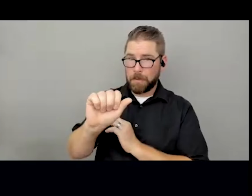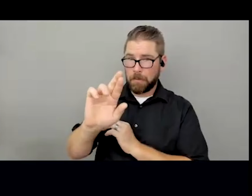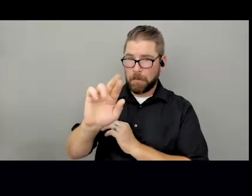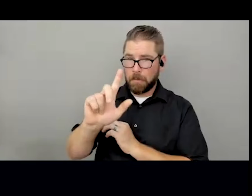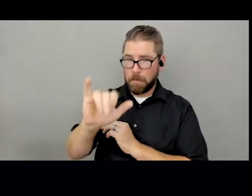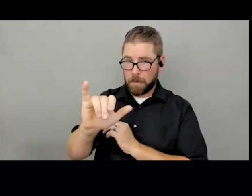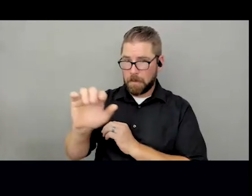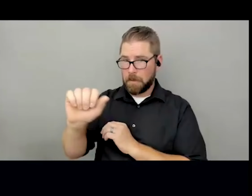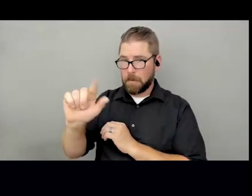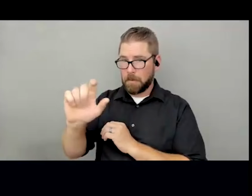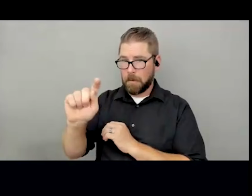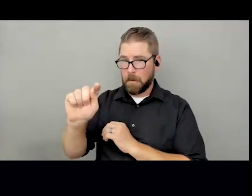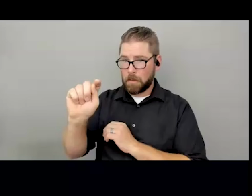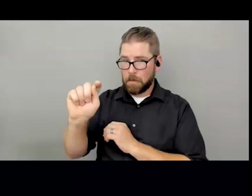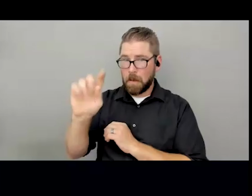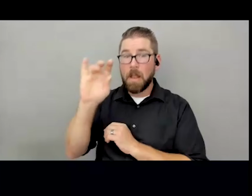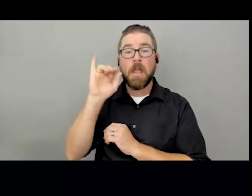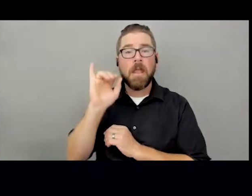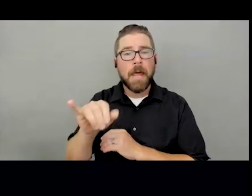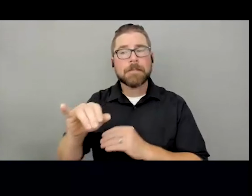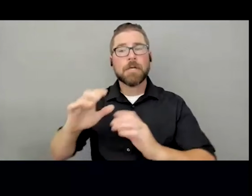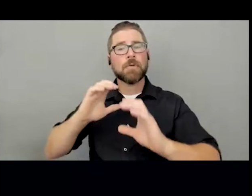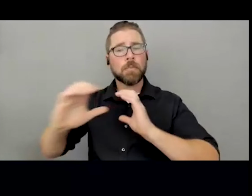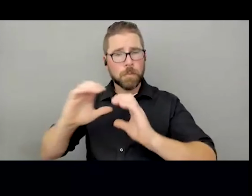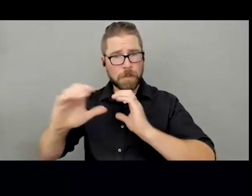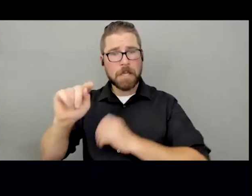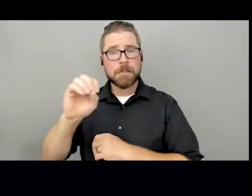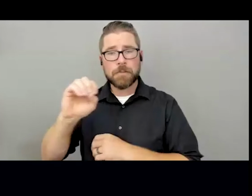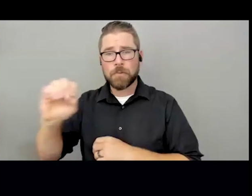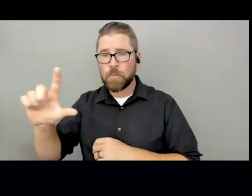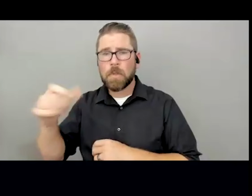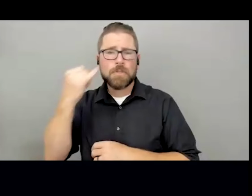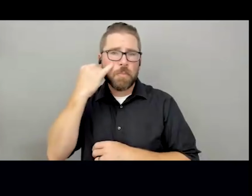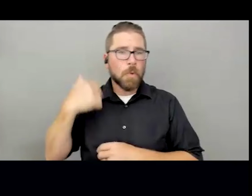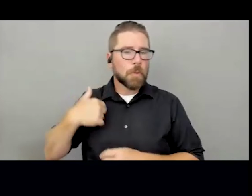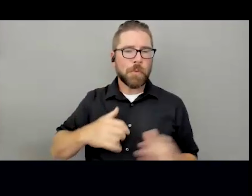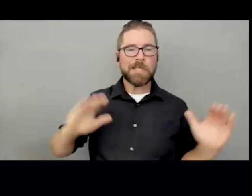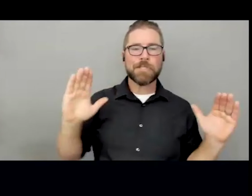If we were a small liberal arts college to where say, we only had these,